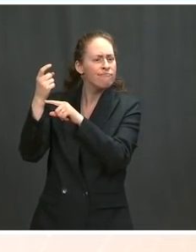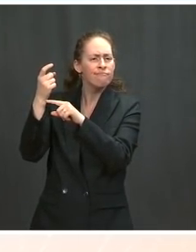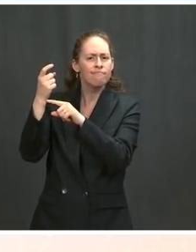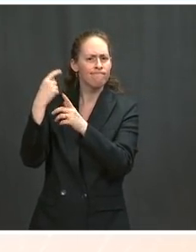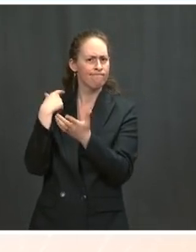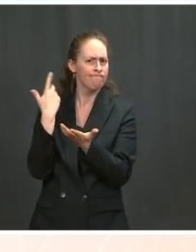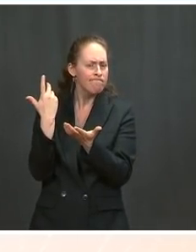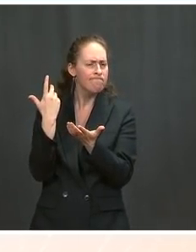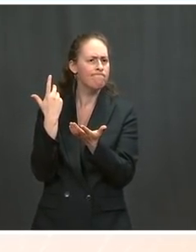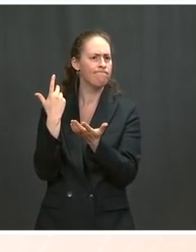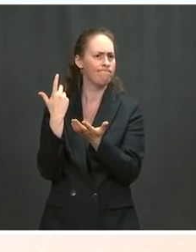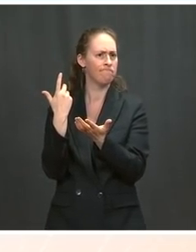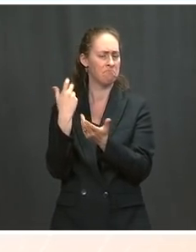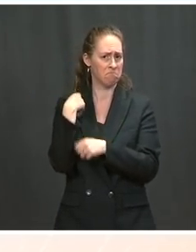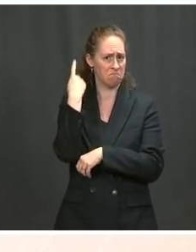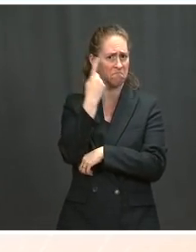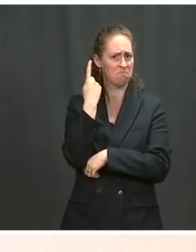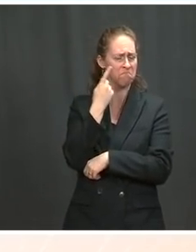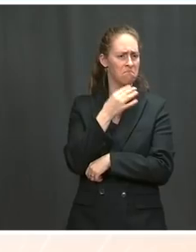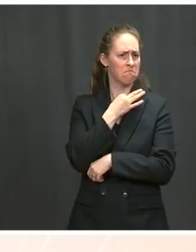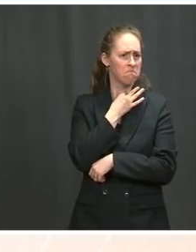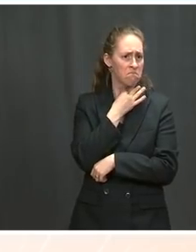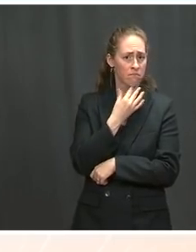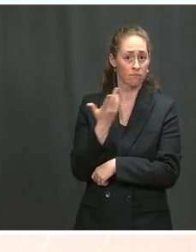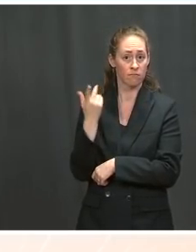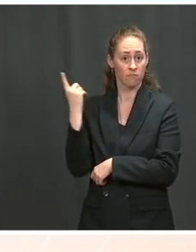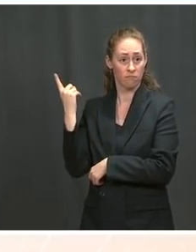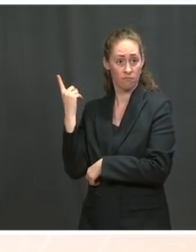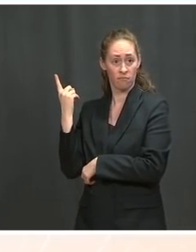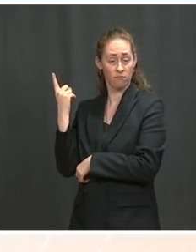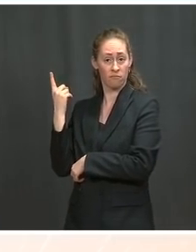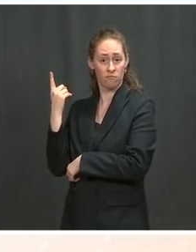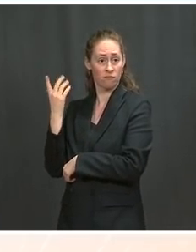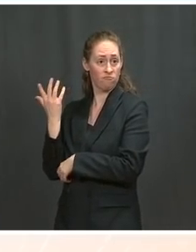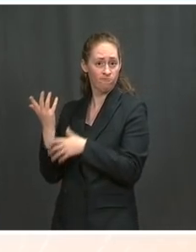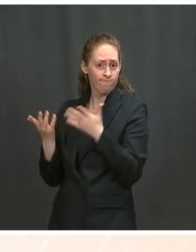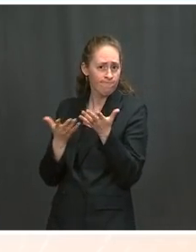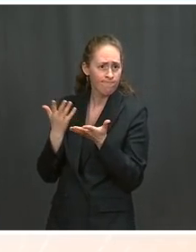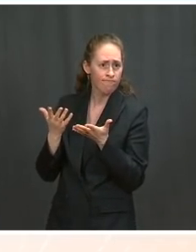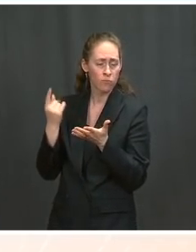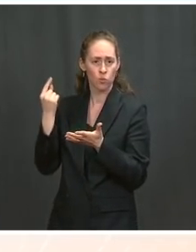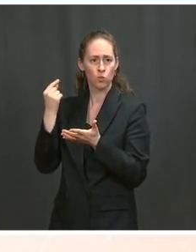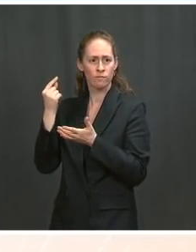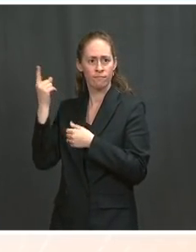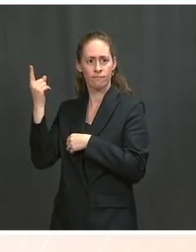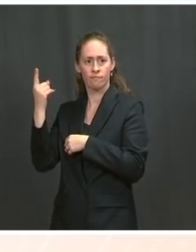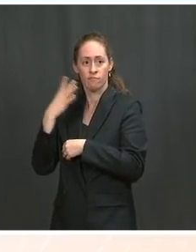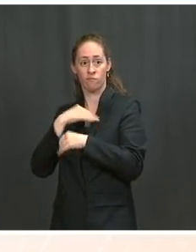if that's the only way to get a bipartisan deal? Ms. Psaki: I don't think we're quite there yet. You know, the President proposed a plan to pay for it